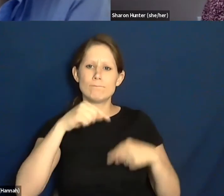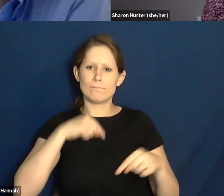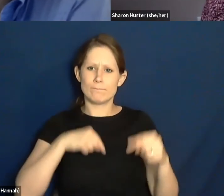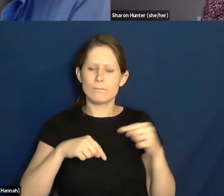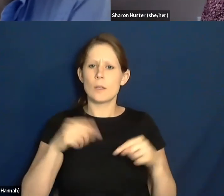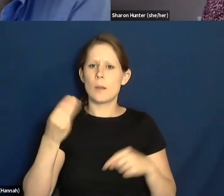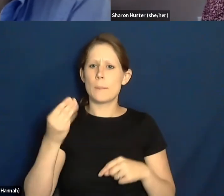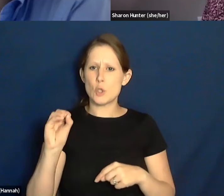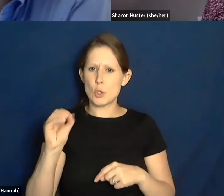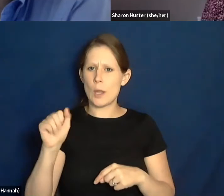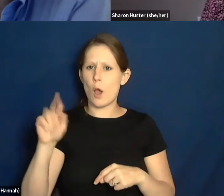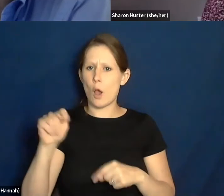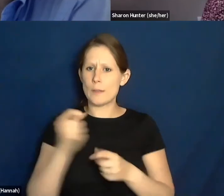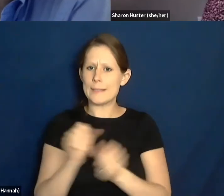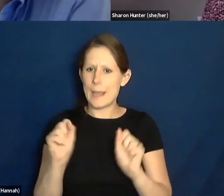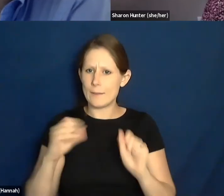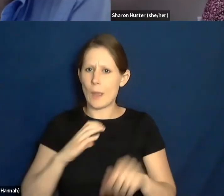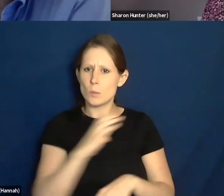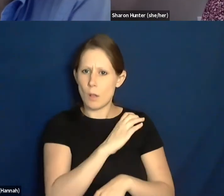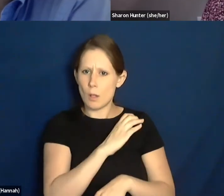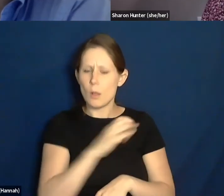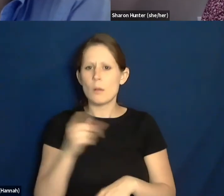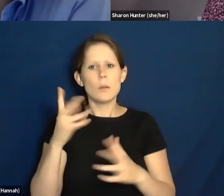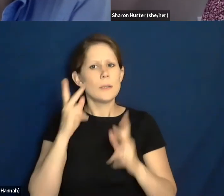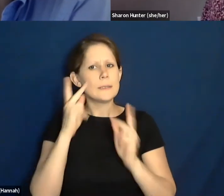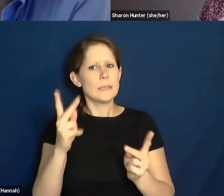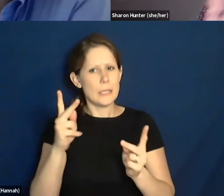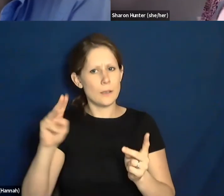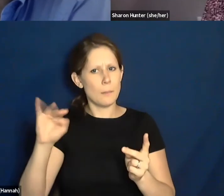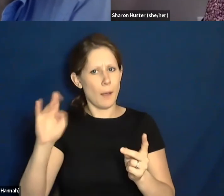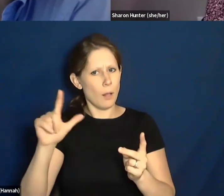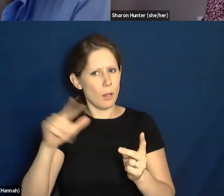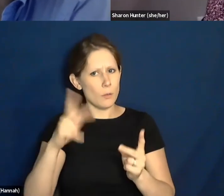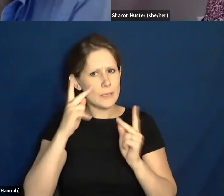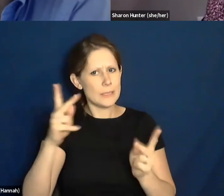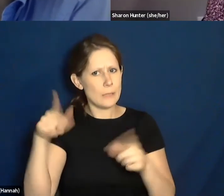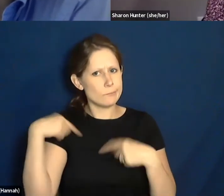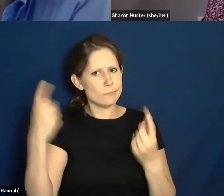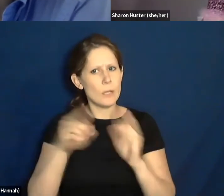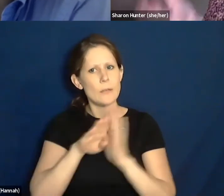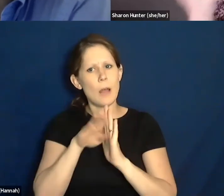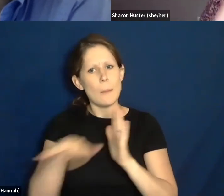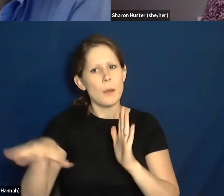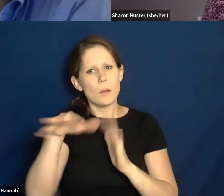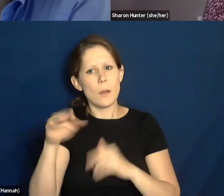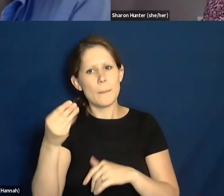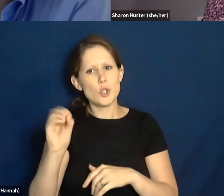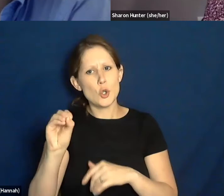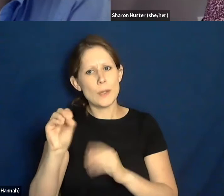ArtSafe council what have you seen developing throughout the state as far as coming back and